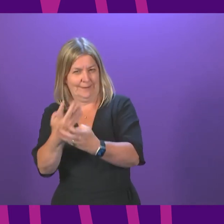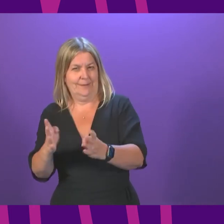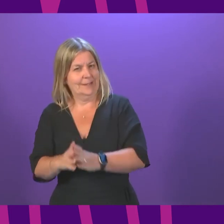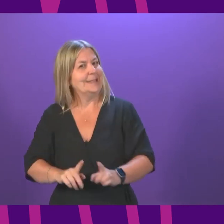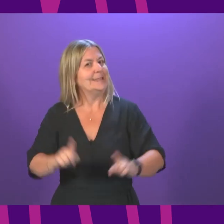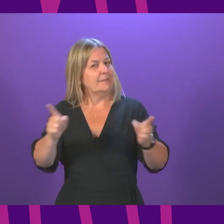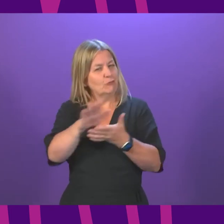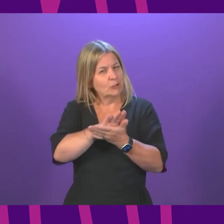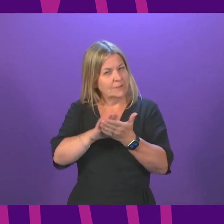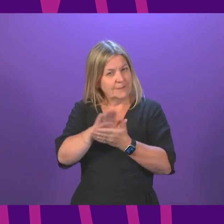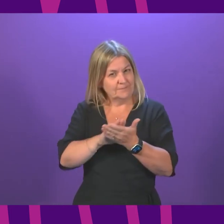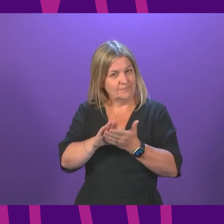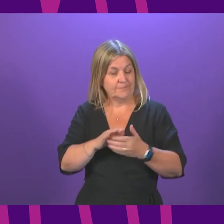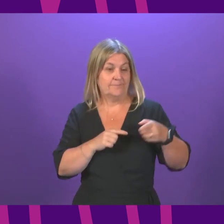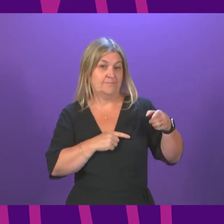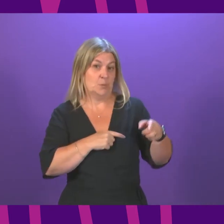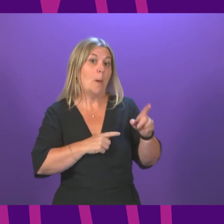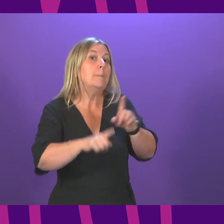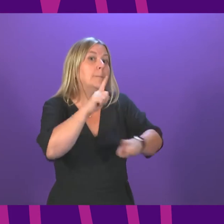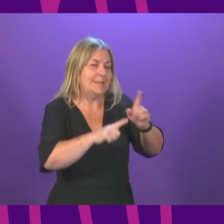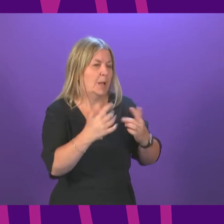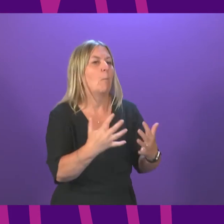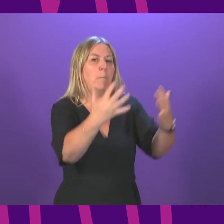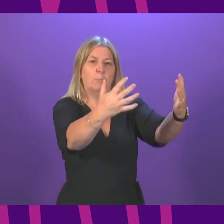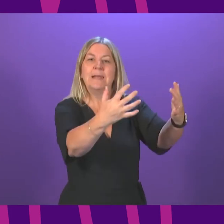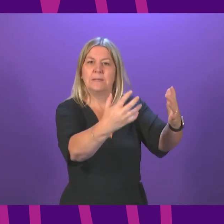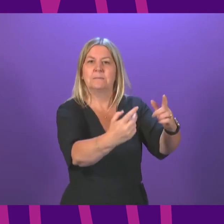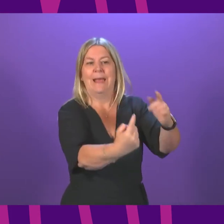held in public. Further analysis suggests that acceptance of the amendment would still